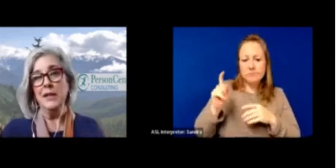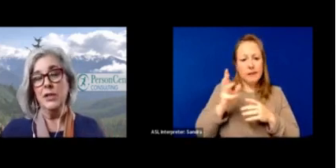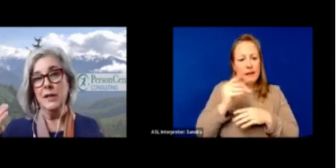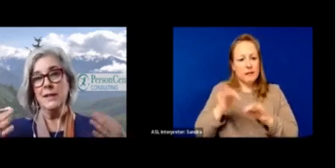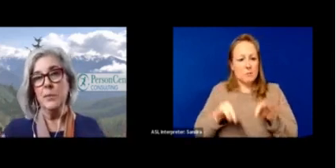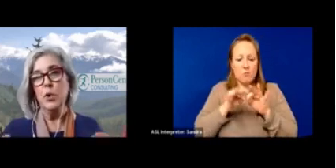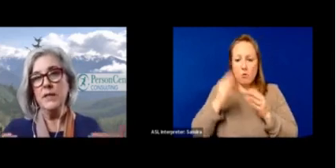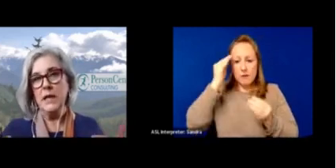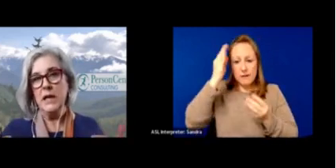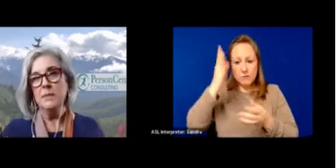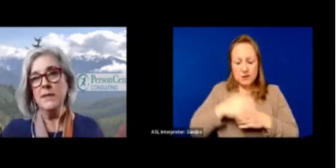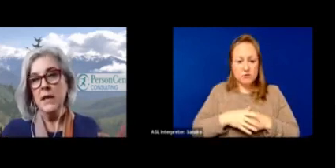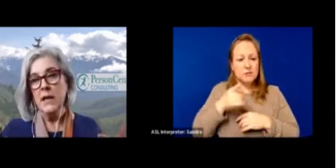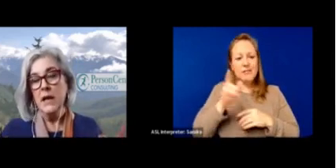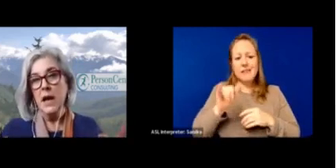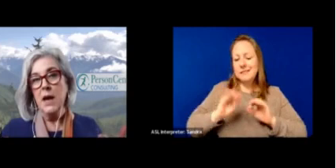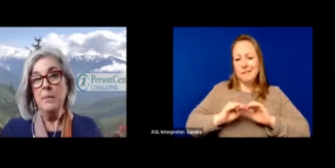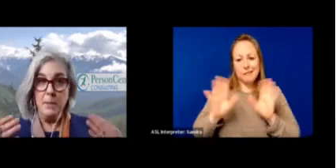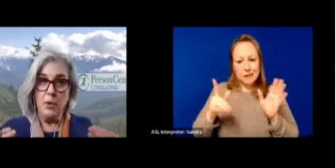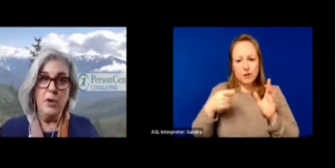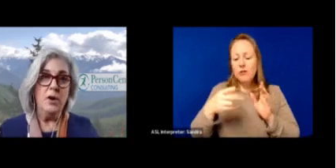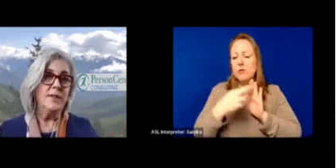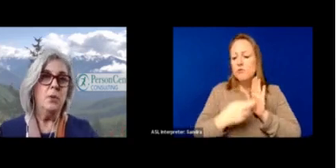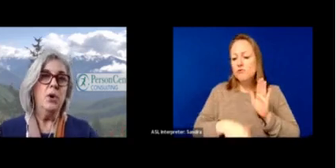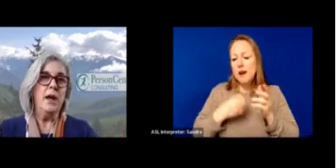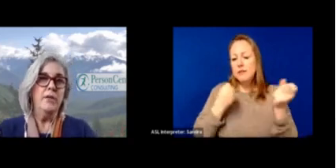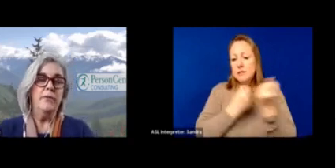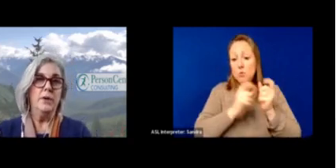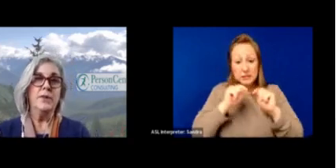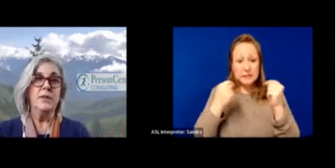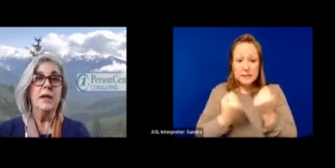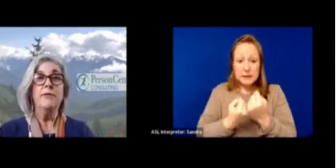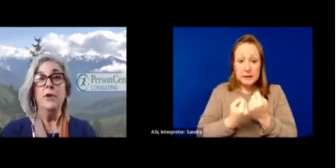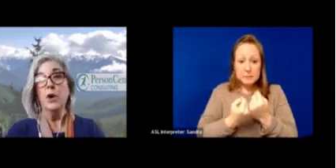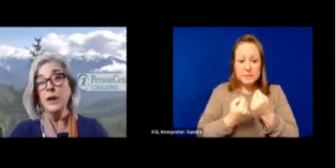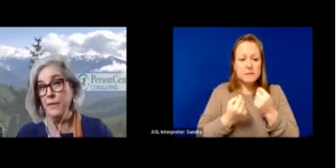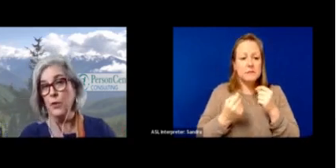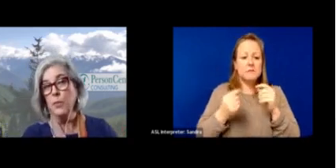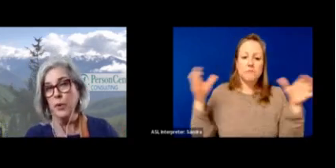program, you have an obligation to make sure that they've got enough information to make an